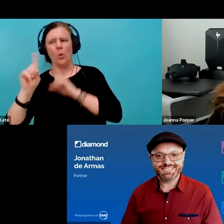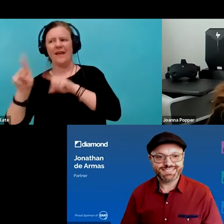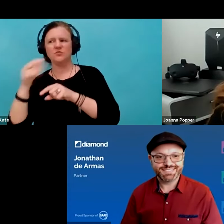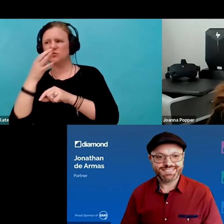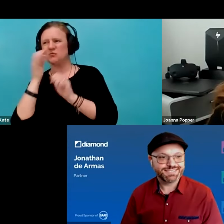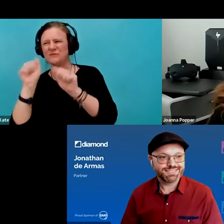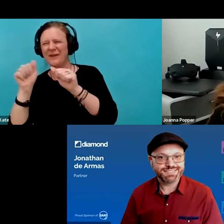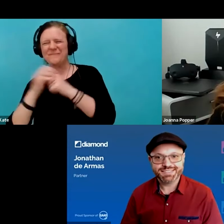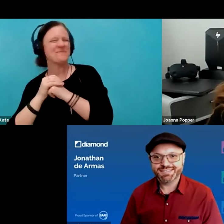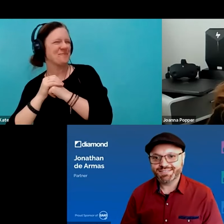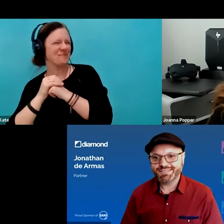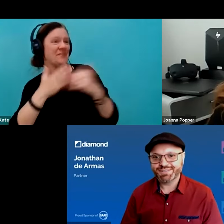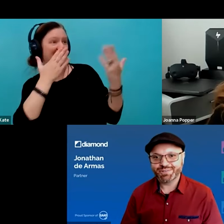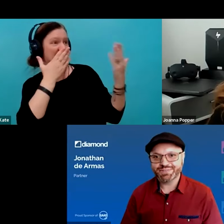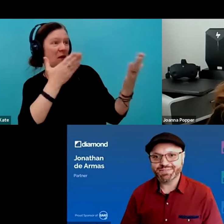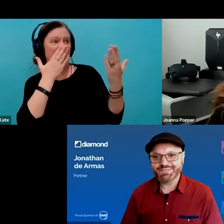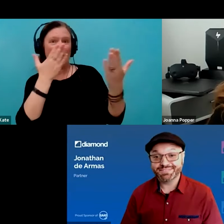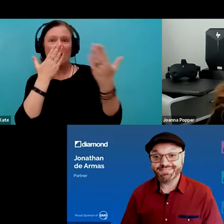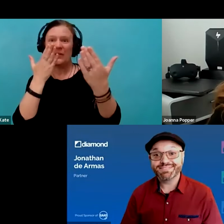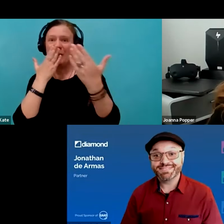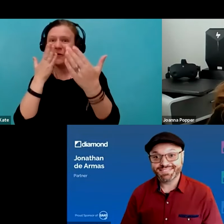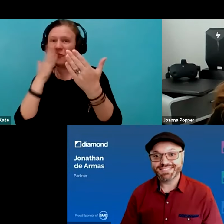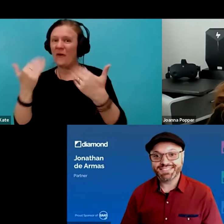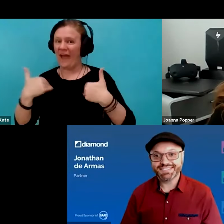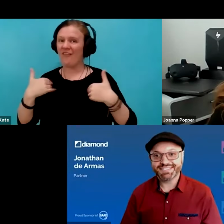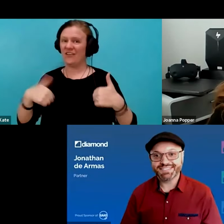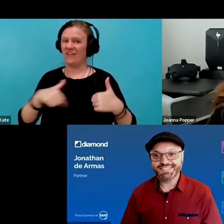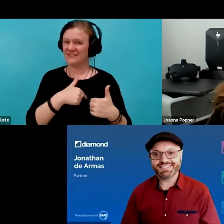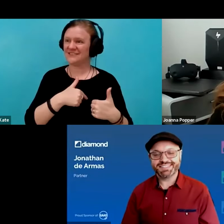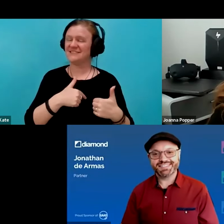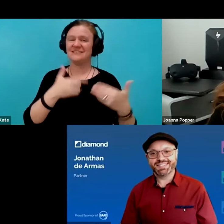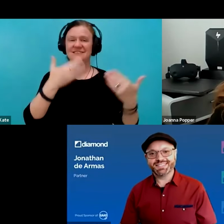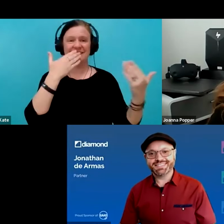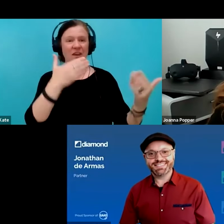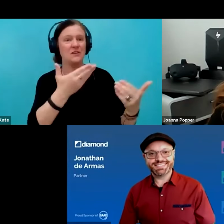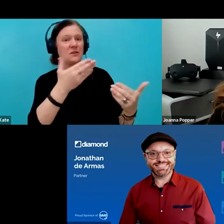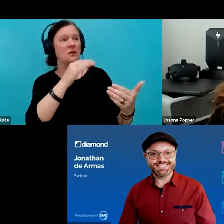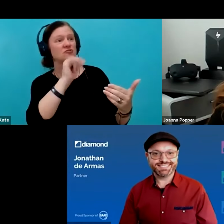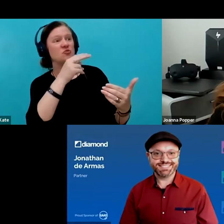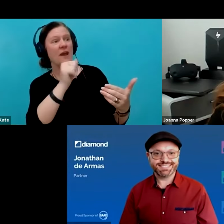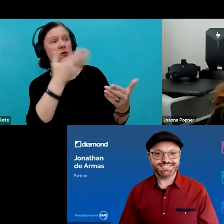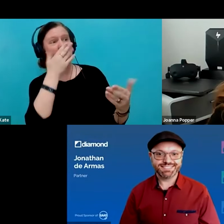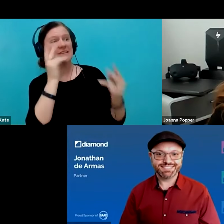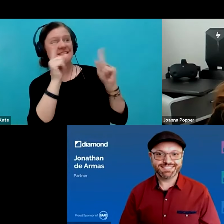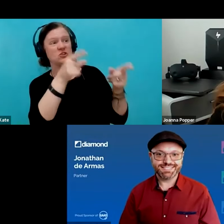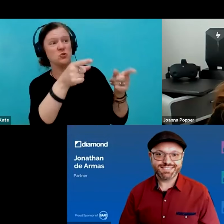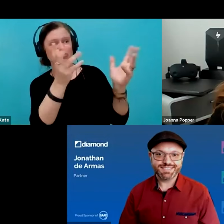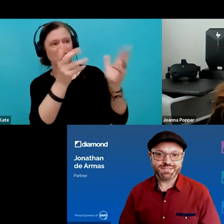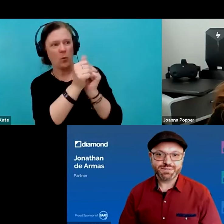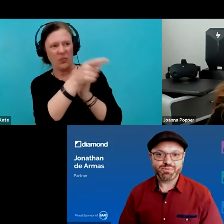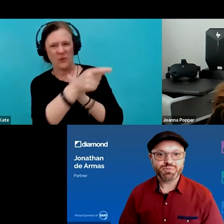And thank you. Thank you for having us today and Joanna. It was great to see you and great to chat with you.